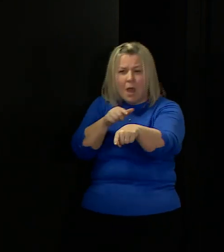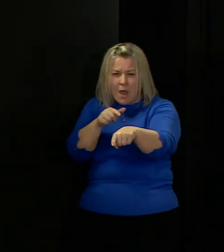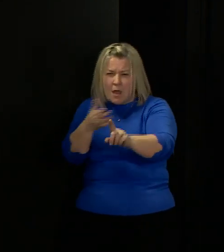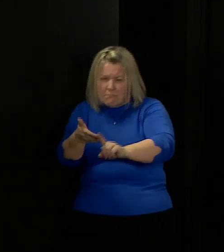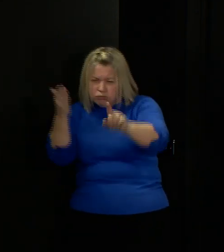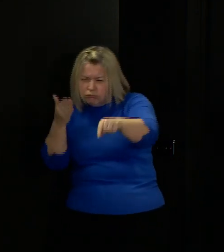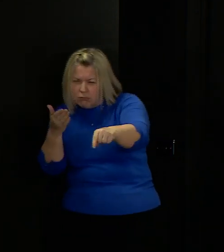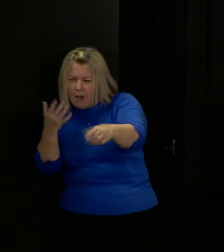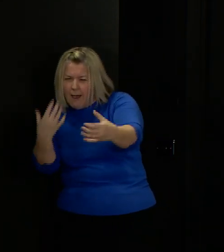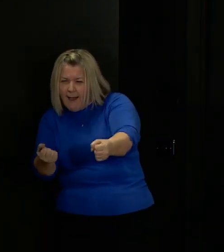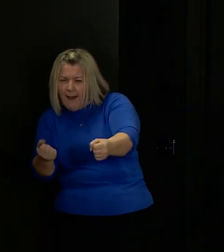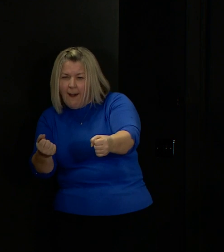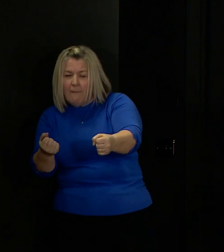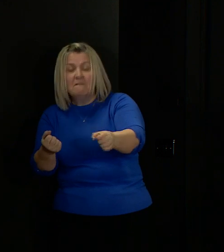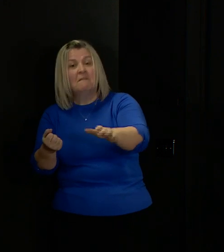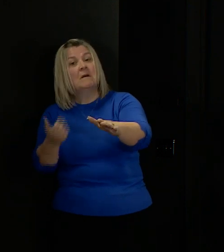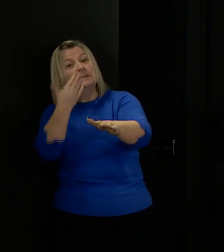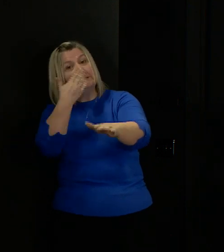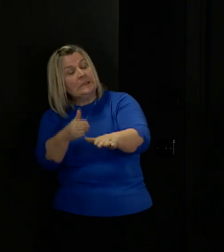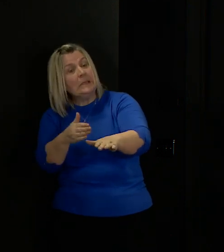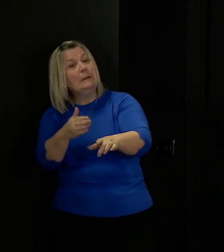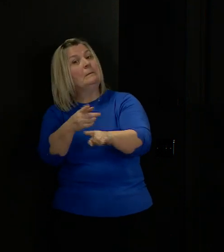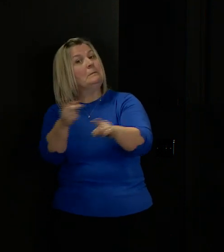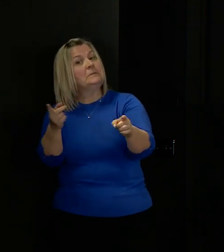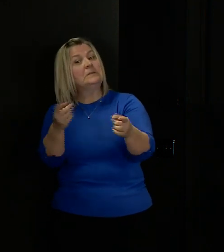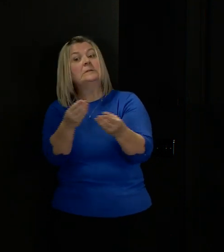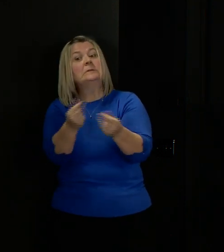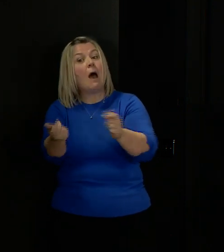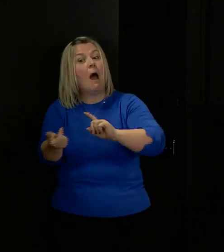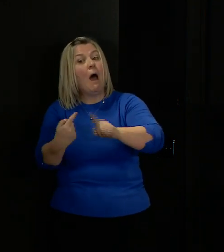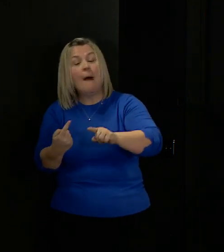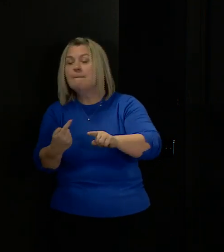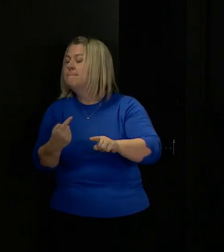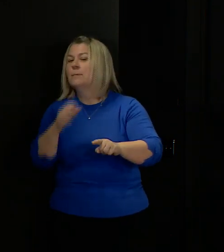it's becoming apparent that not all those responses may be becoming detected